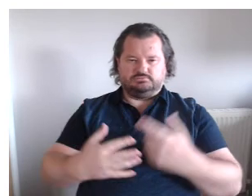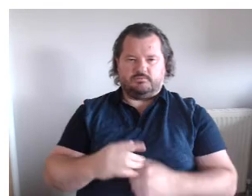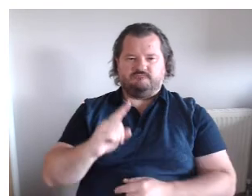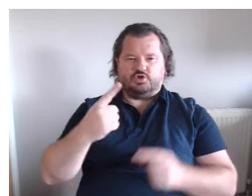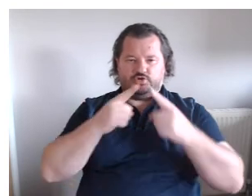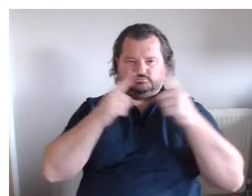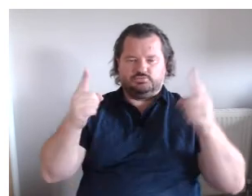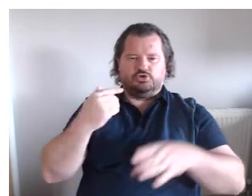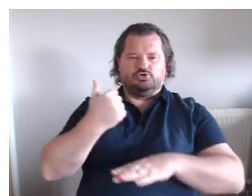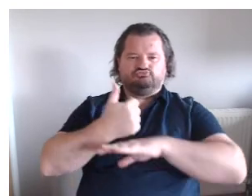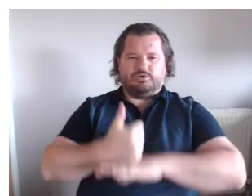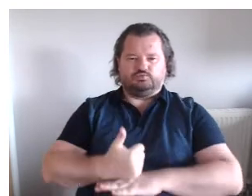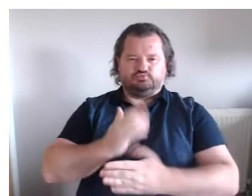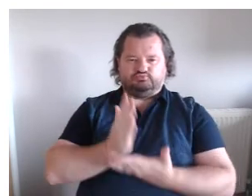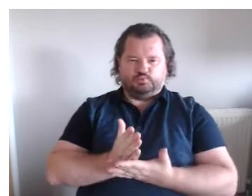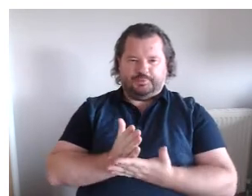The first line is the ground truth.